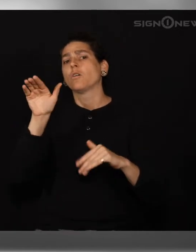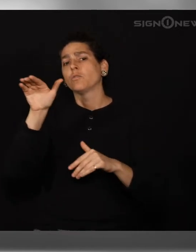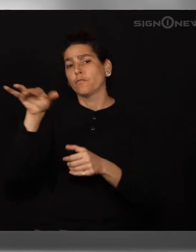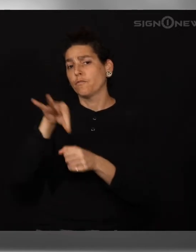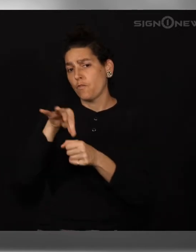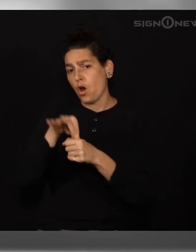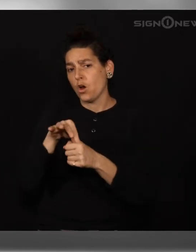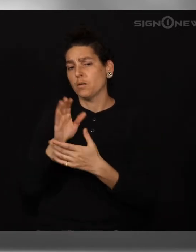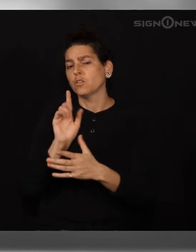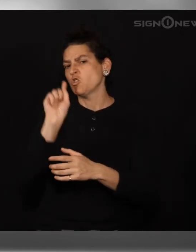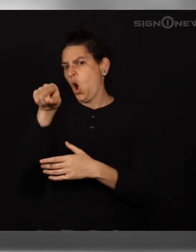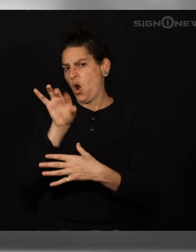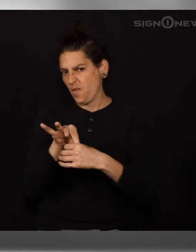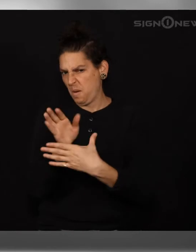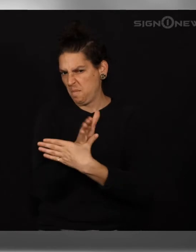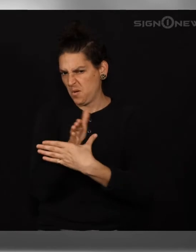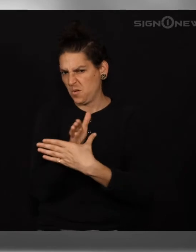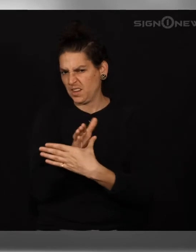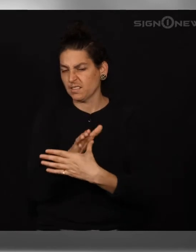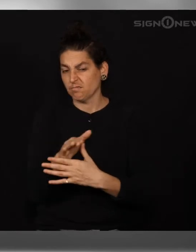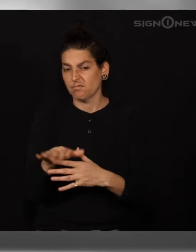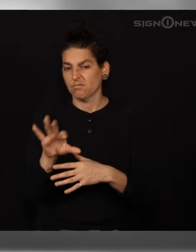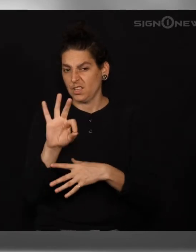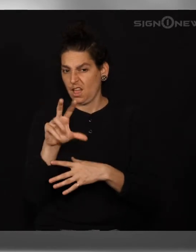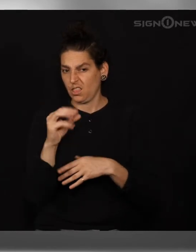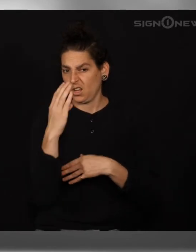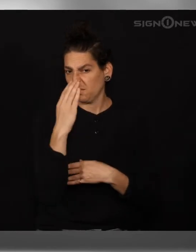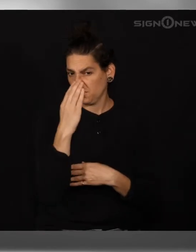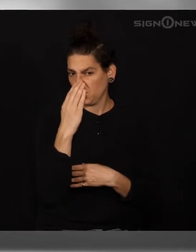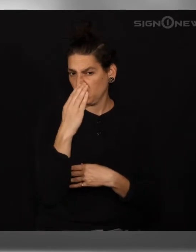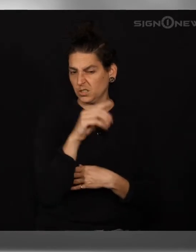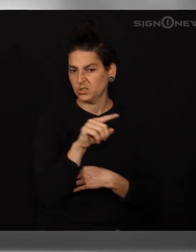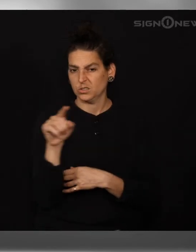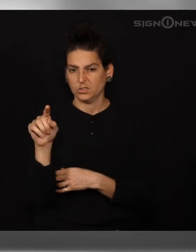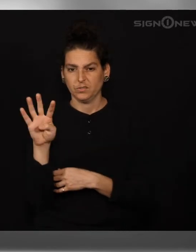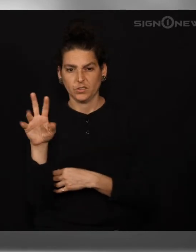Tell a poll officer you want to vote and request to move to the front of the line.